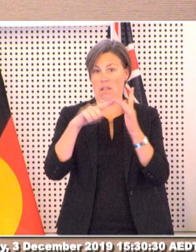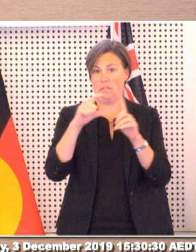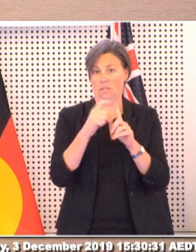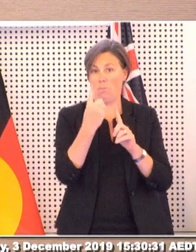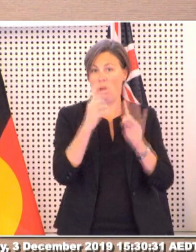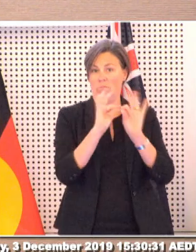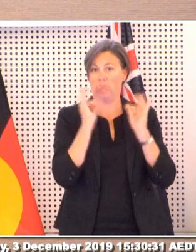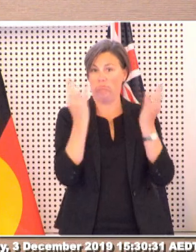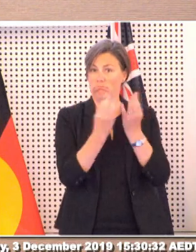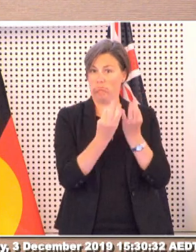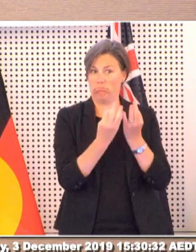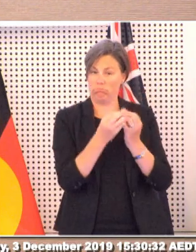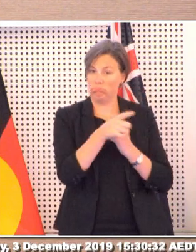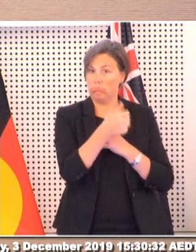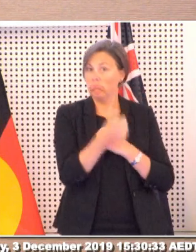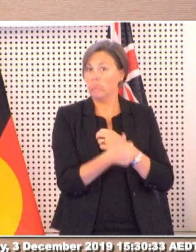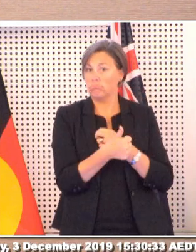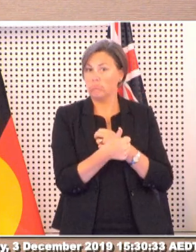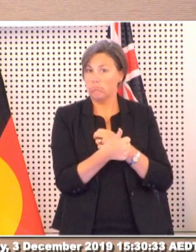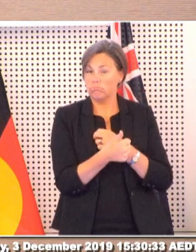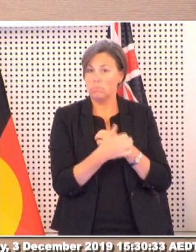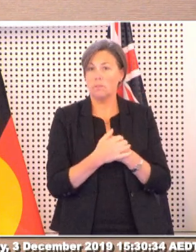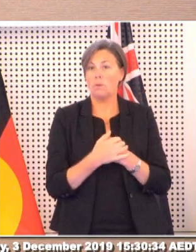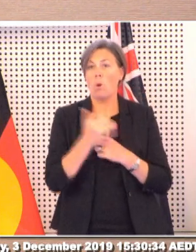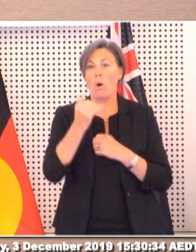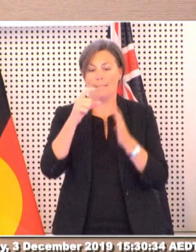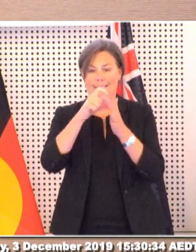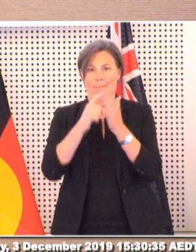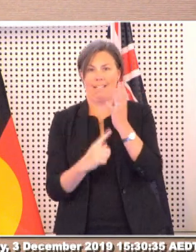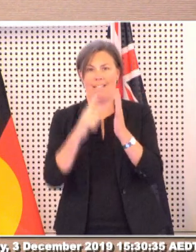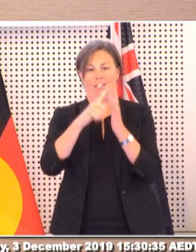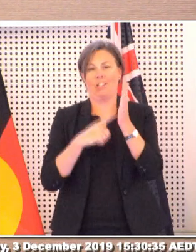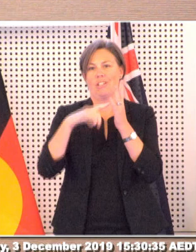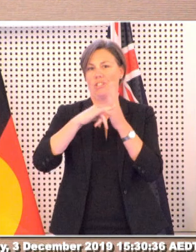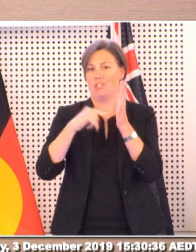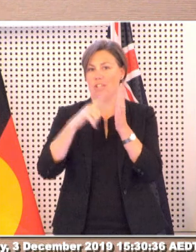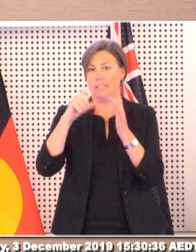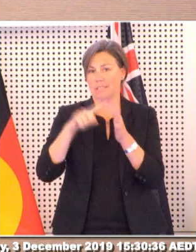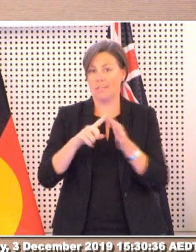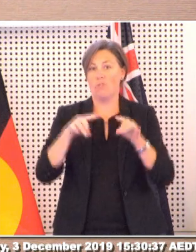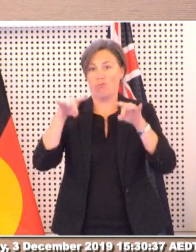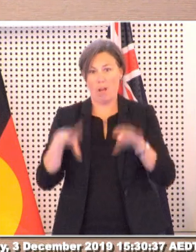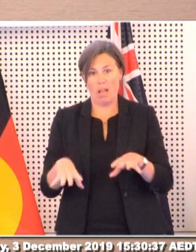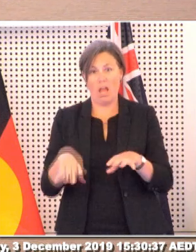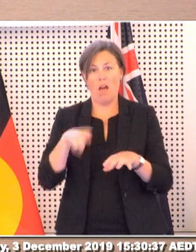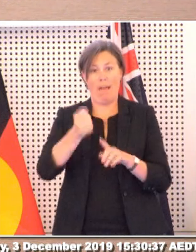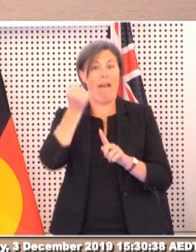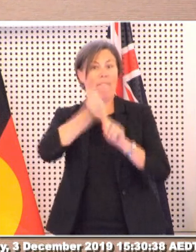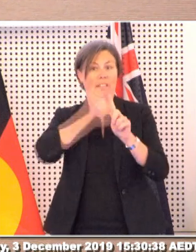I think Disability Justice Australia also has a model of advocacy that supports decision-making.